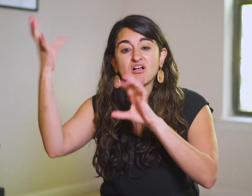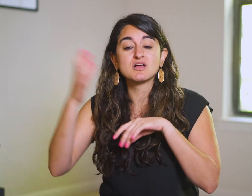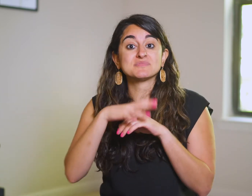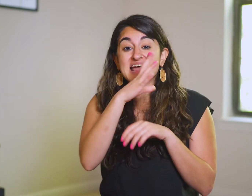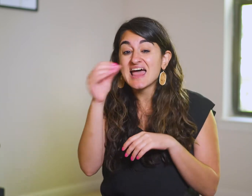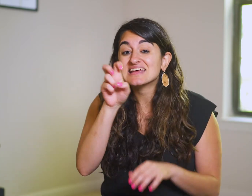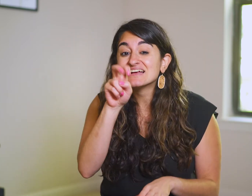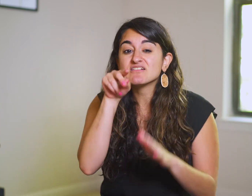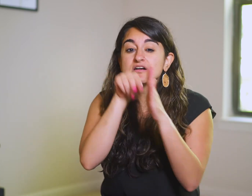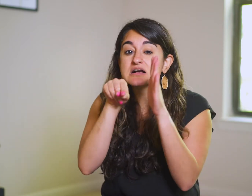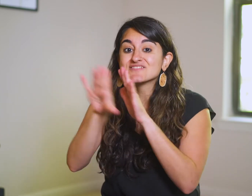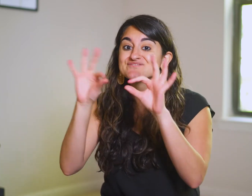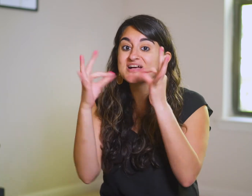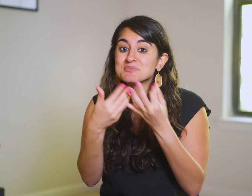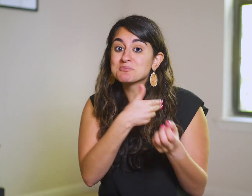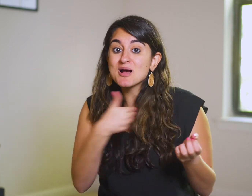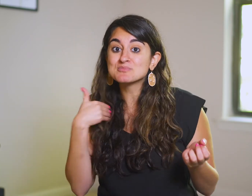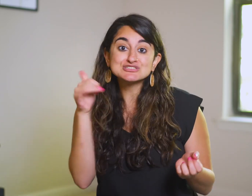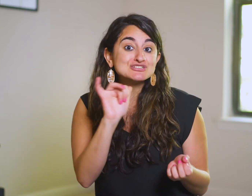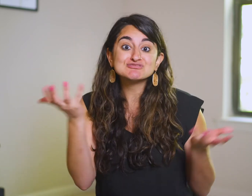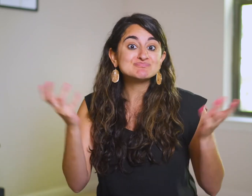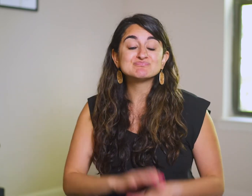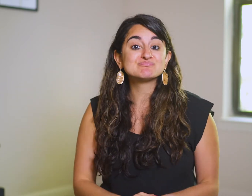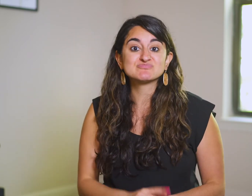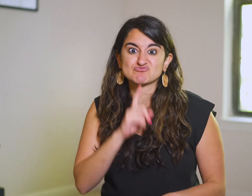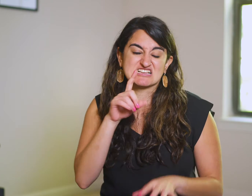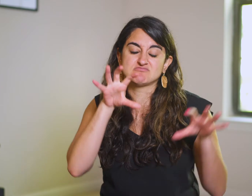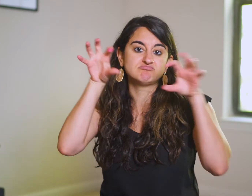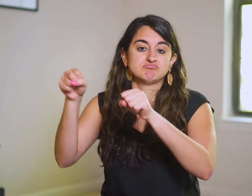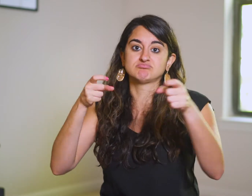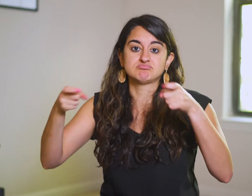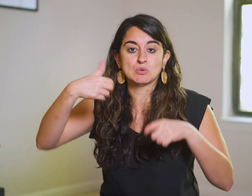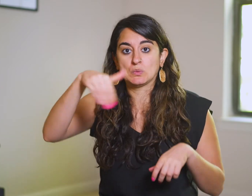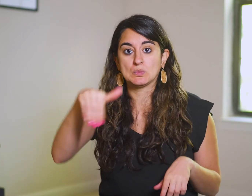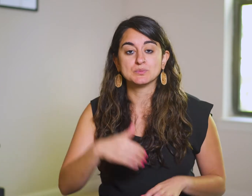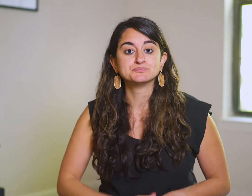and even killing their family members.